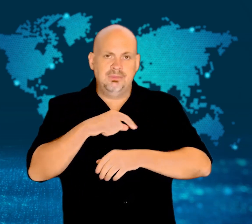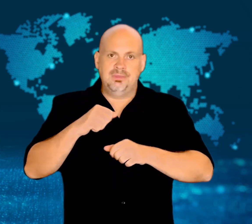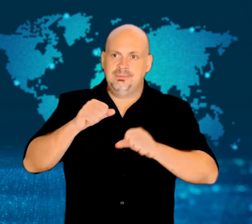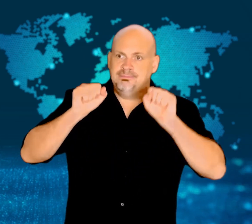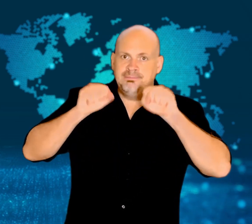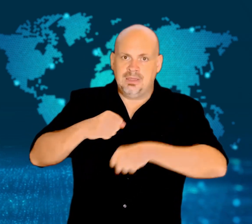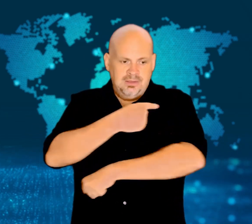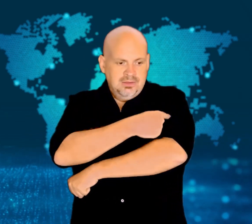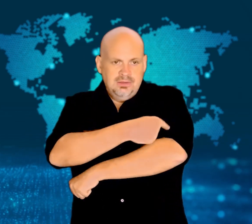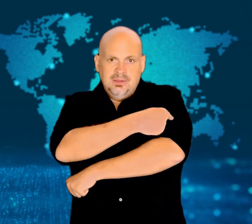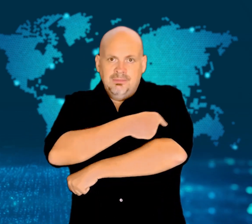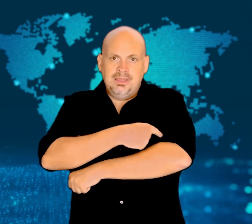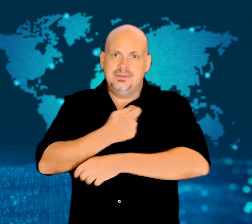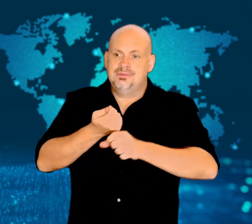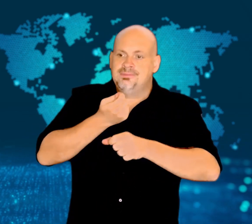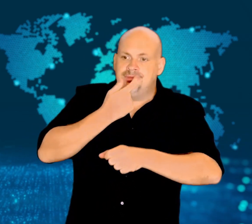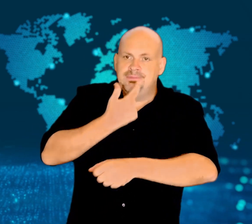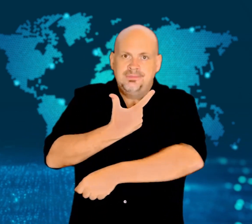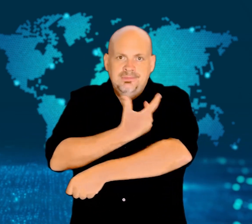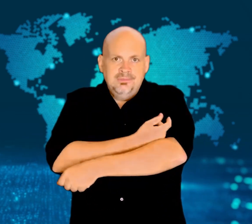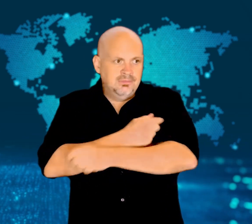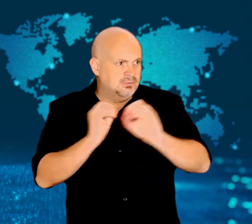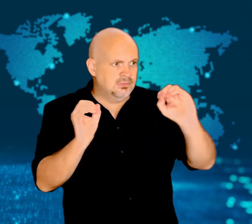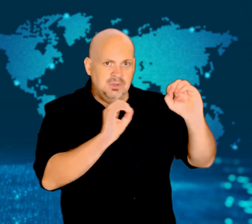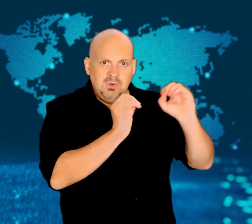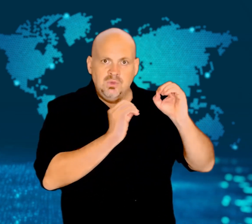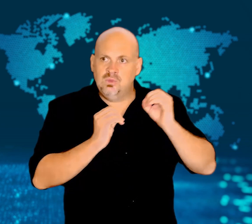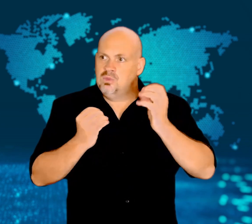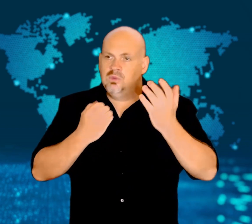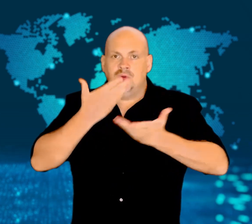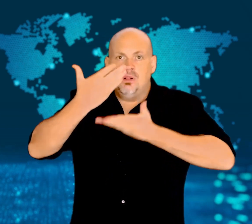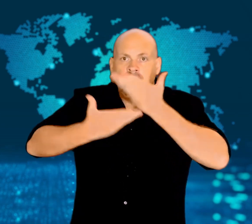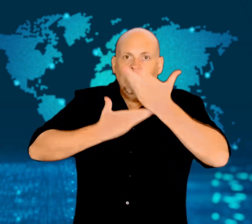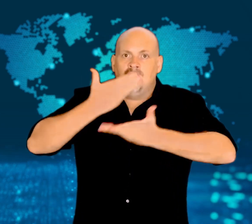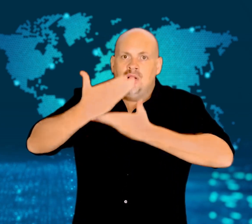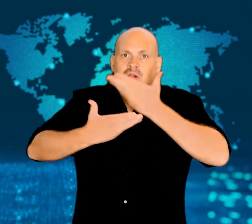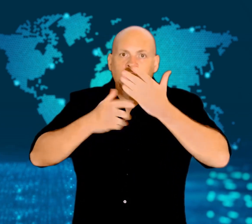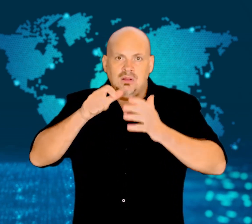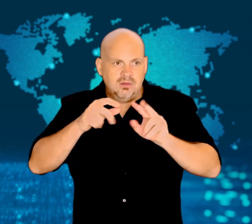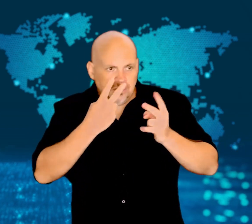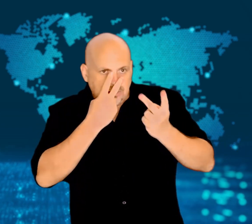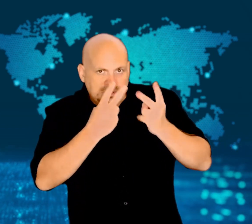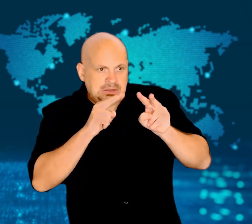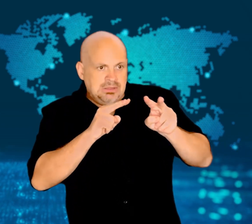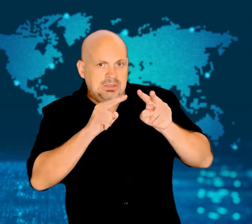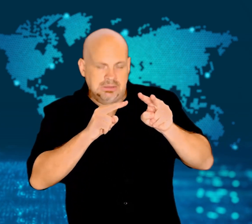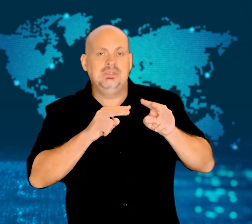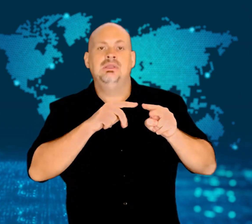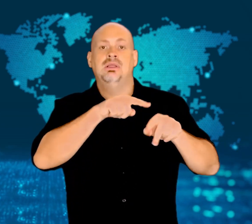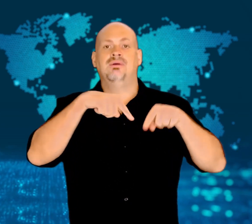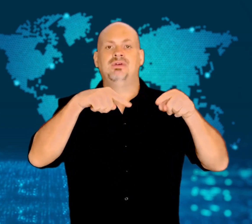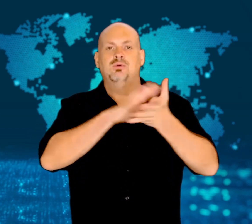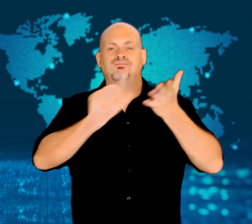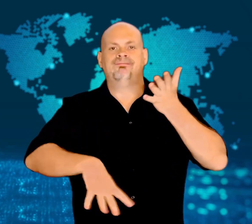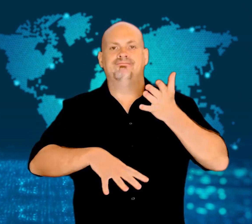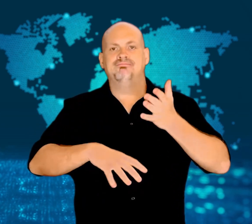to a person who talked about not eating for days and how other people are also lacking in medical care supplies.